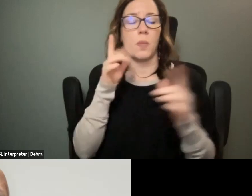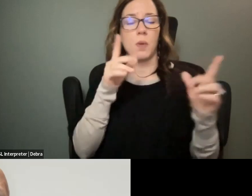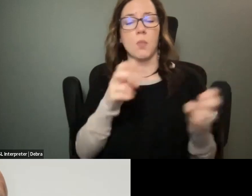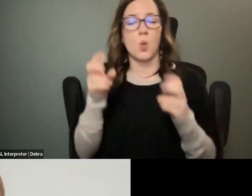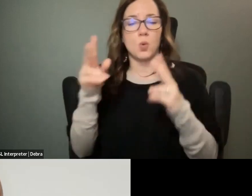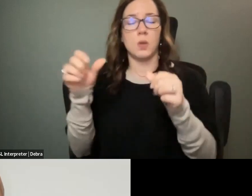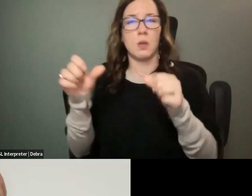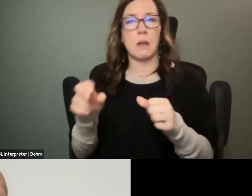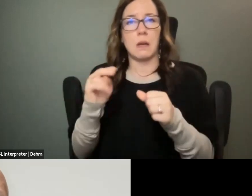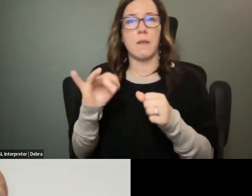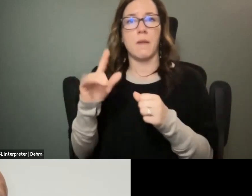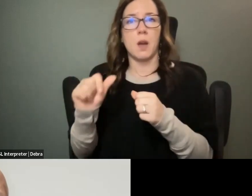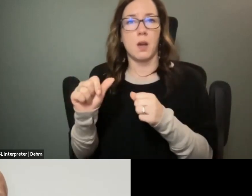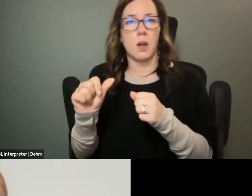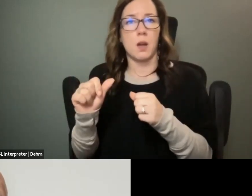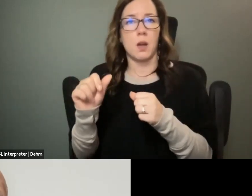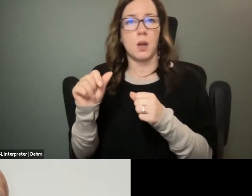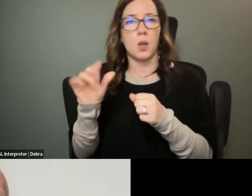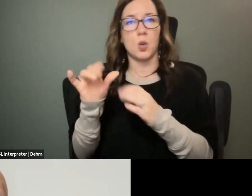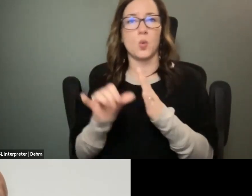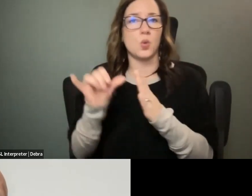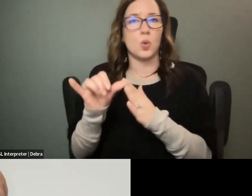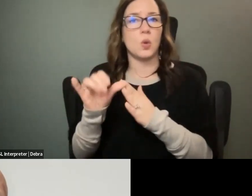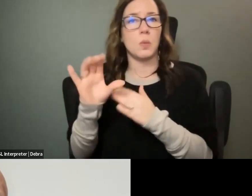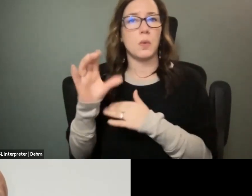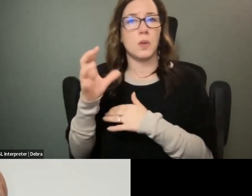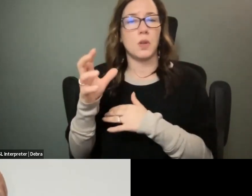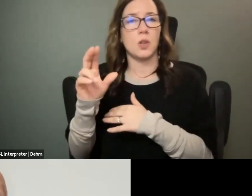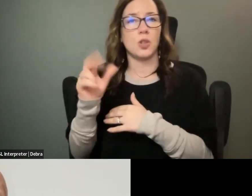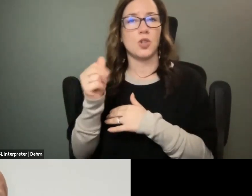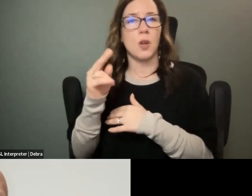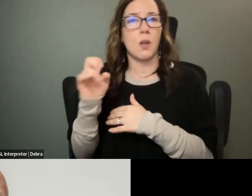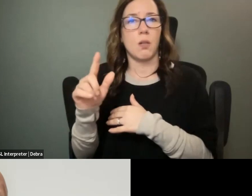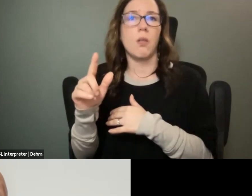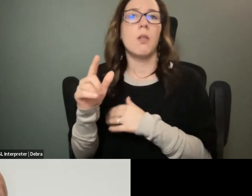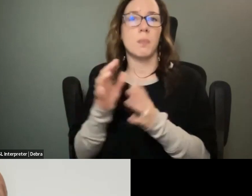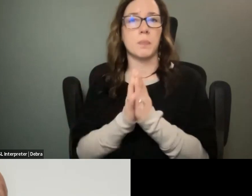YouTube channel so you can also find more information there